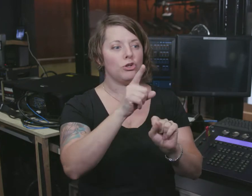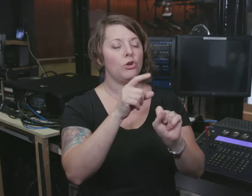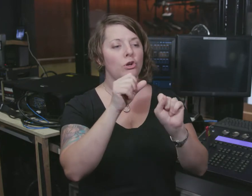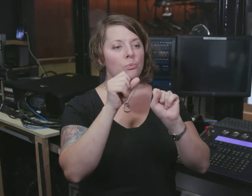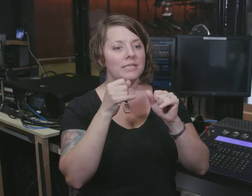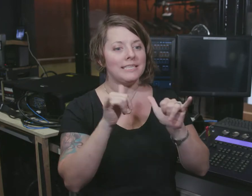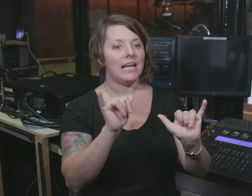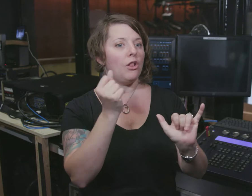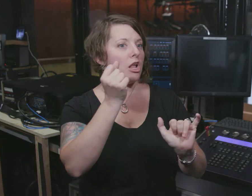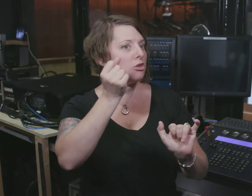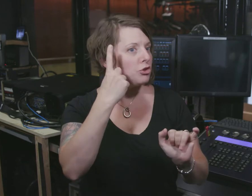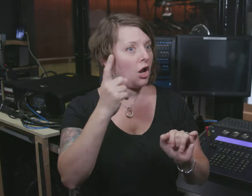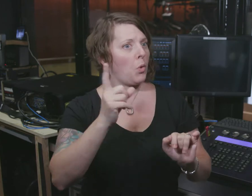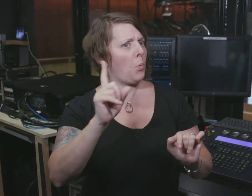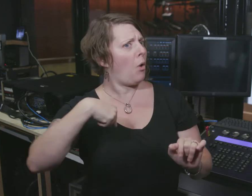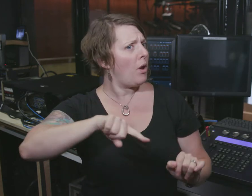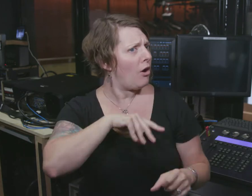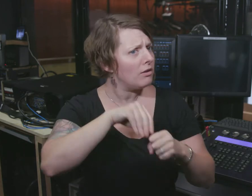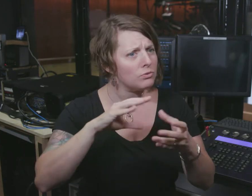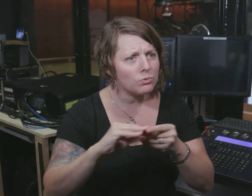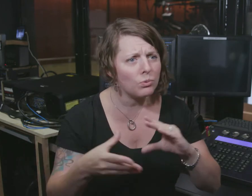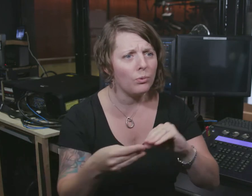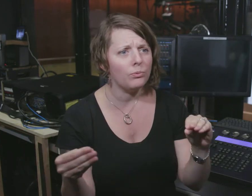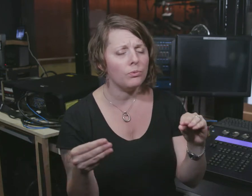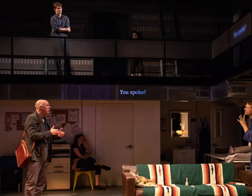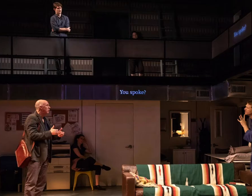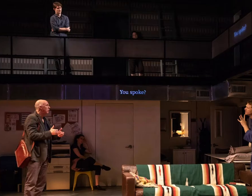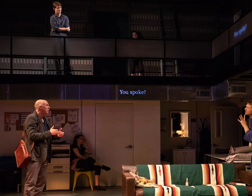we still need to make sure that the audience understands where we are in this story.